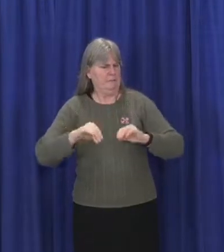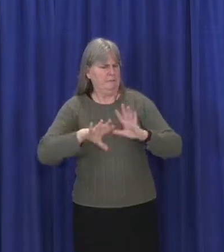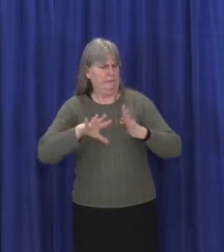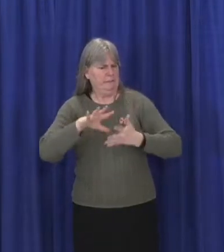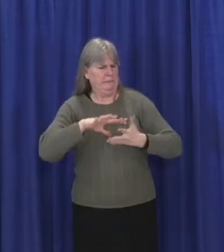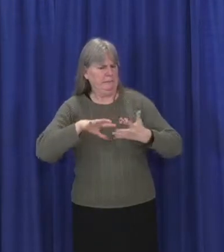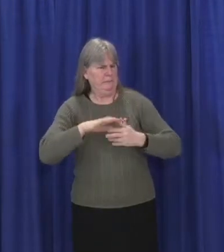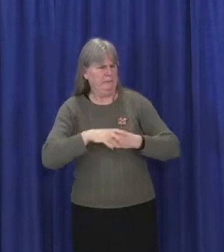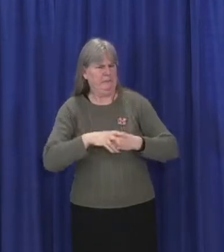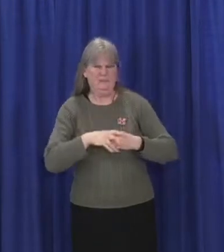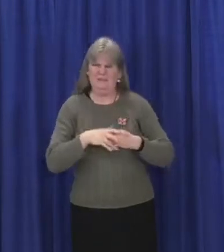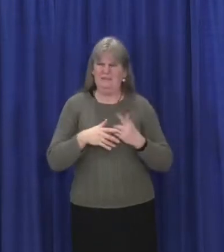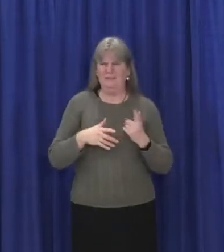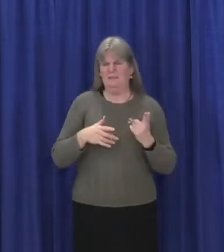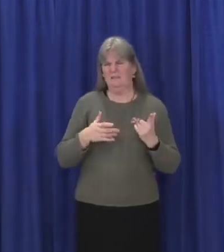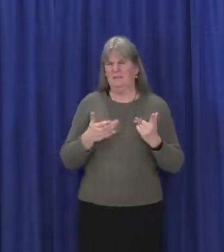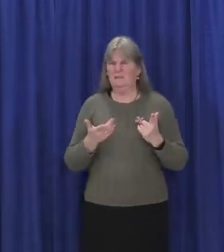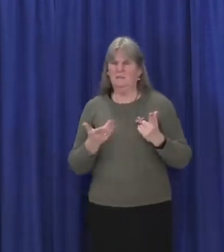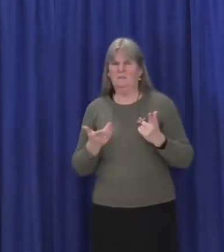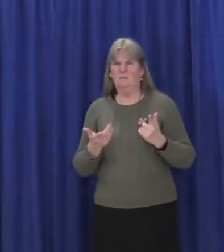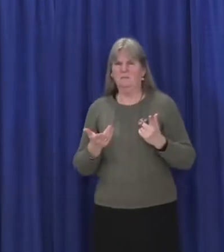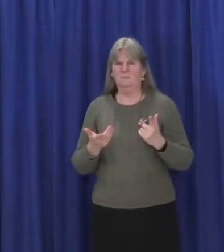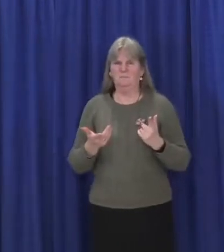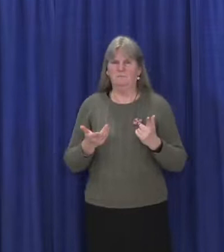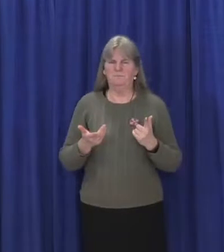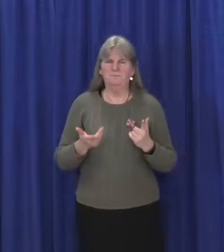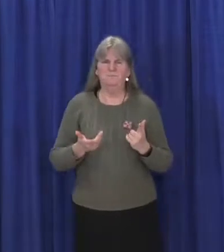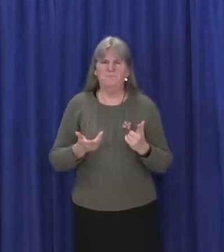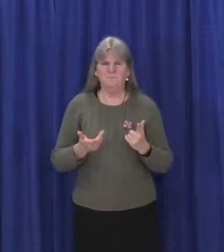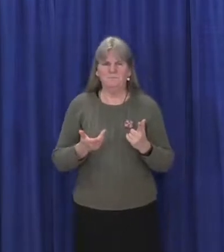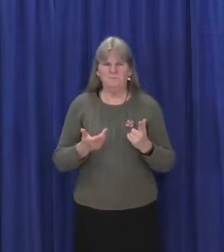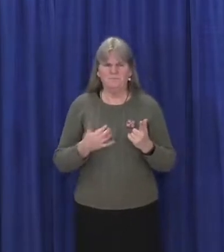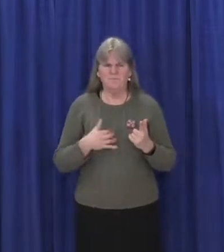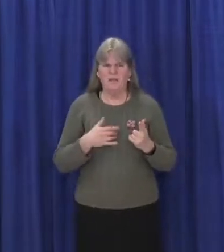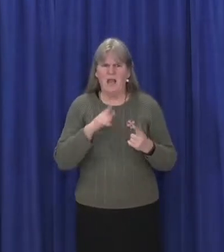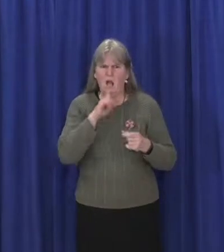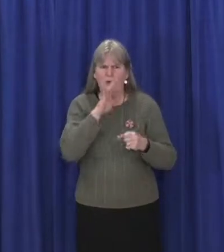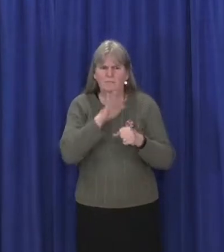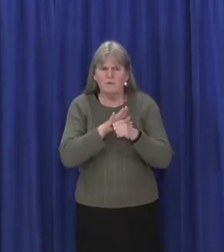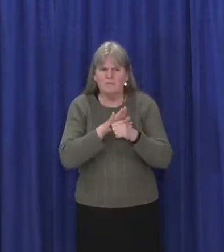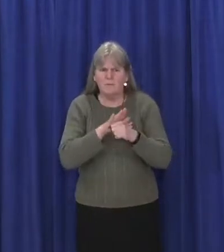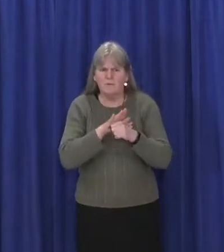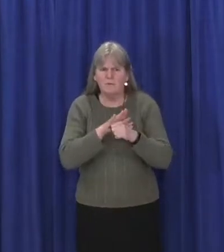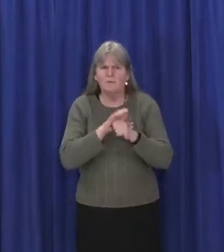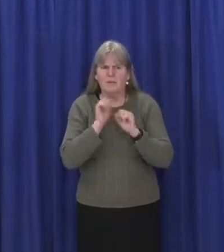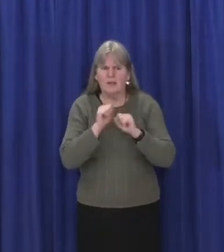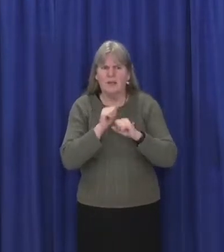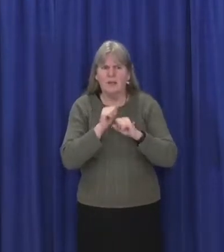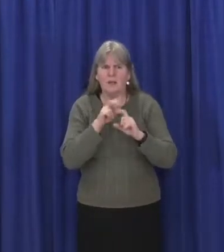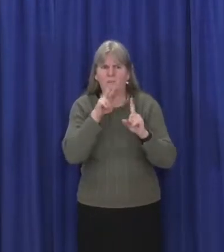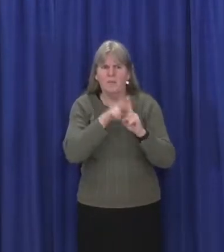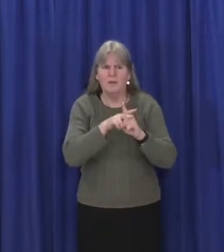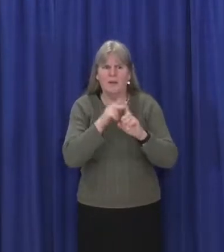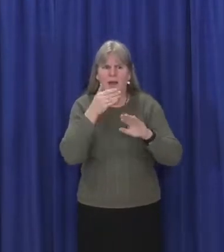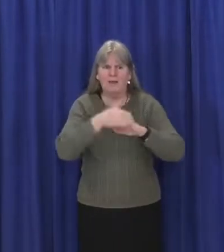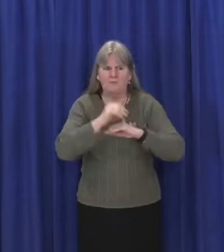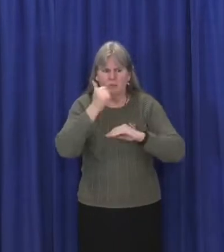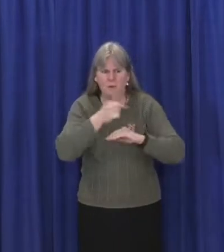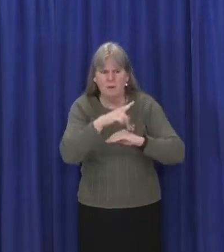Do you have-- like, are-- are there any confirmed dates beyond tomorrow at this point? Yeah, Jackie, we'll continue